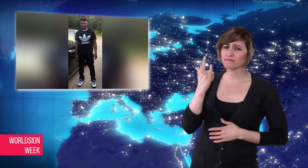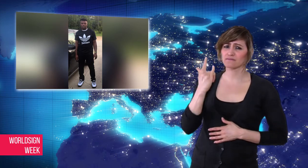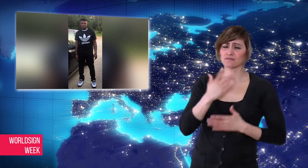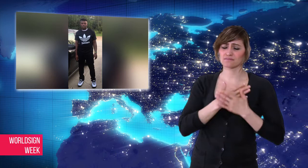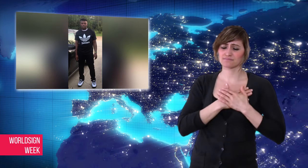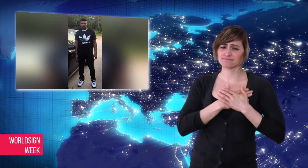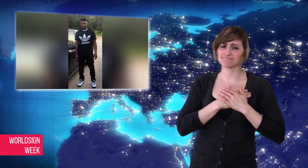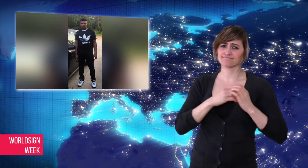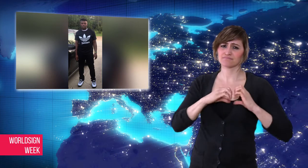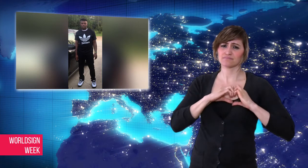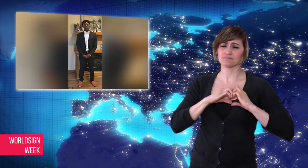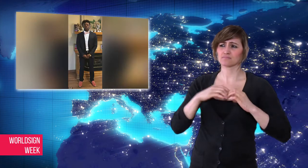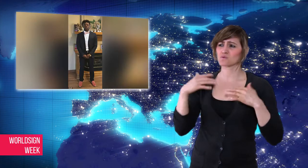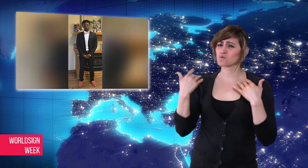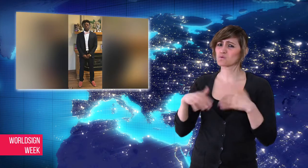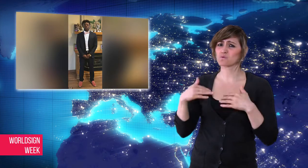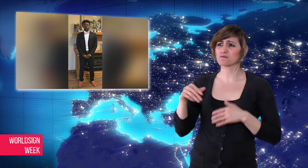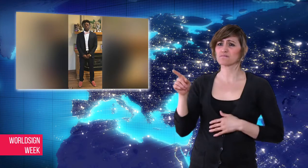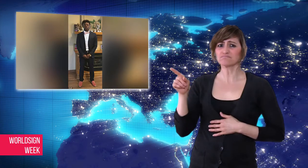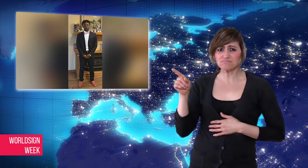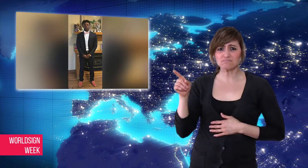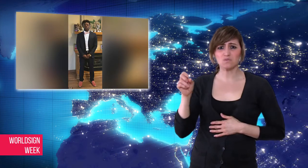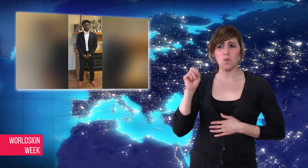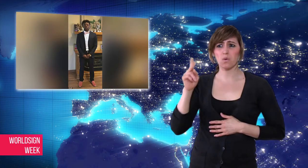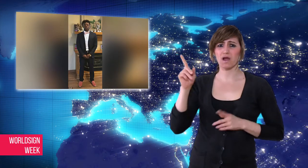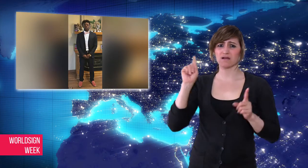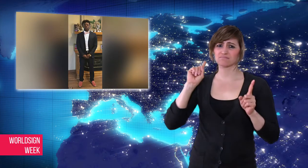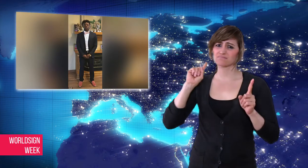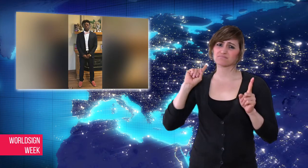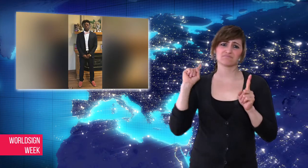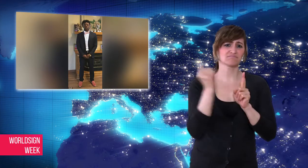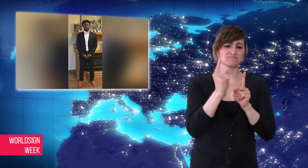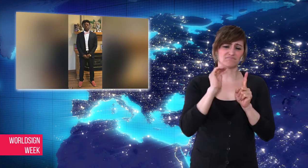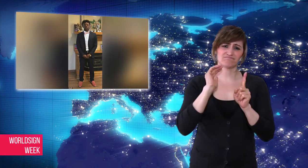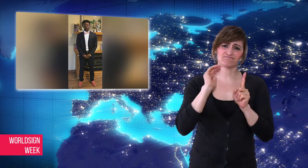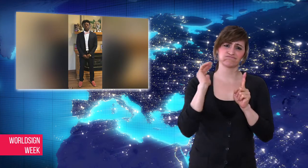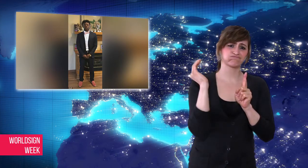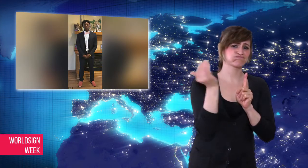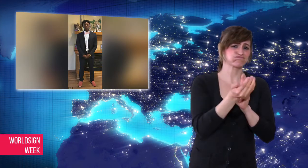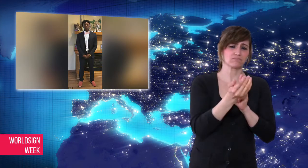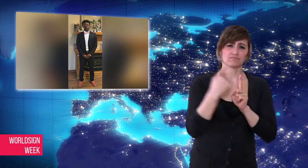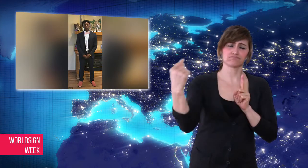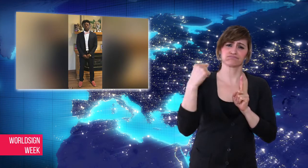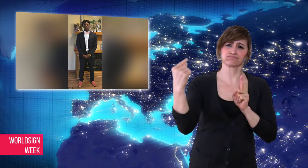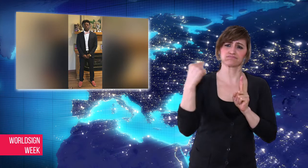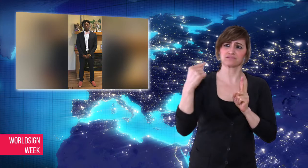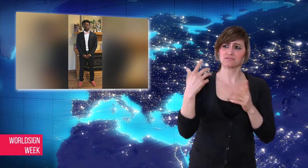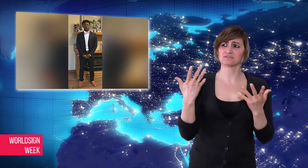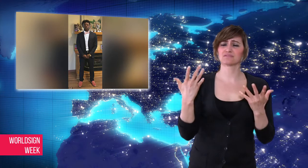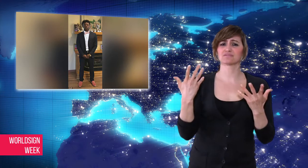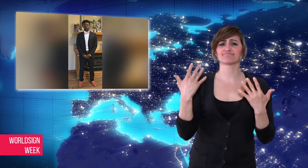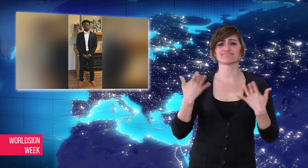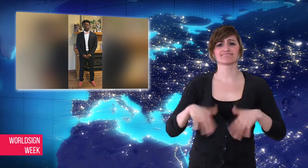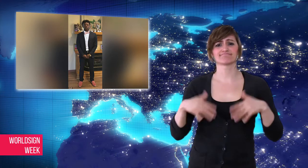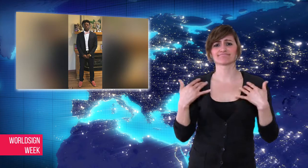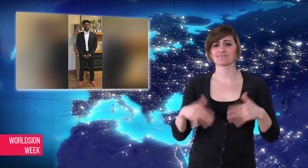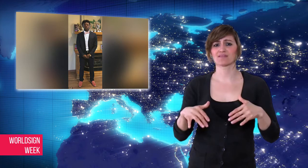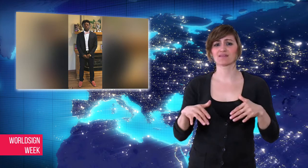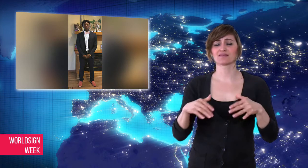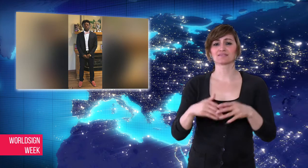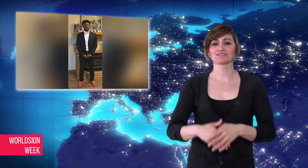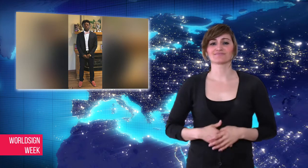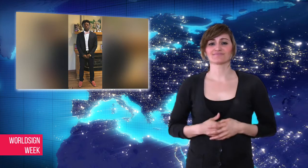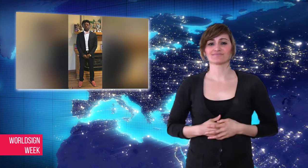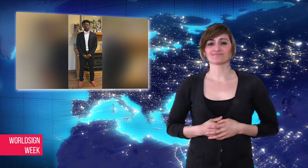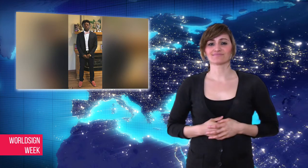take some bullets for me”.